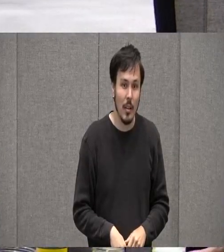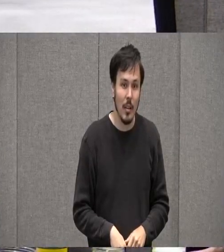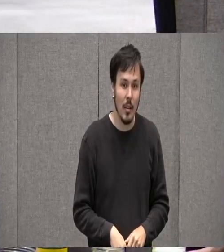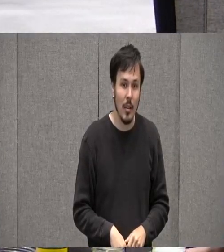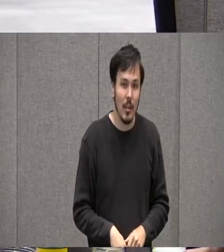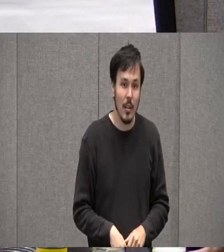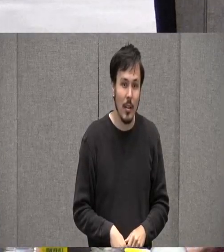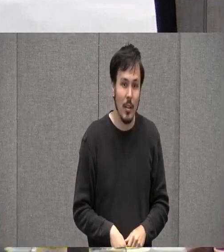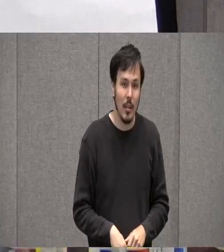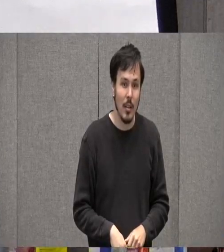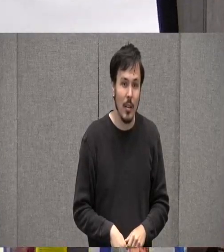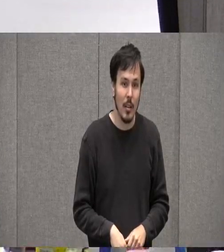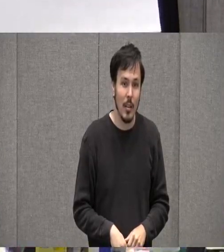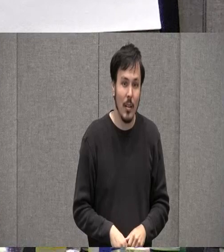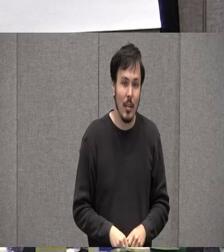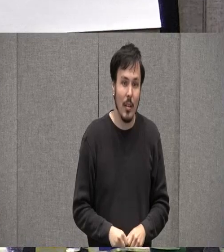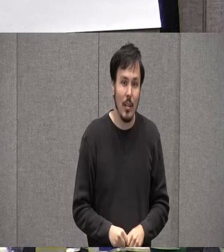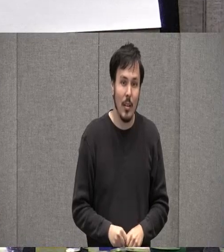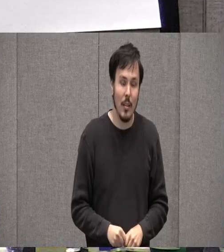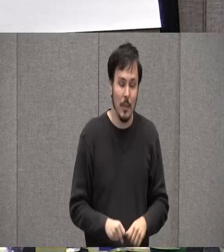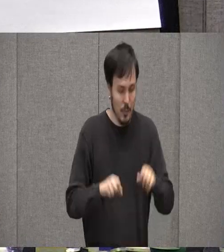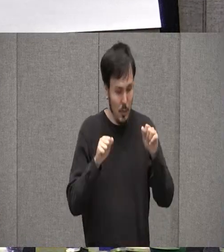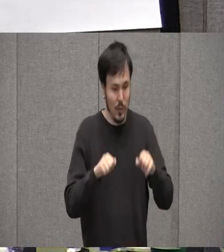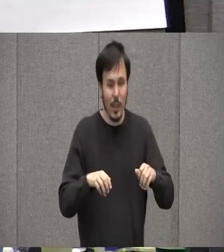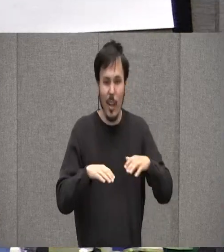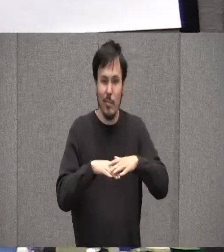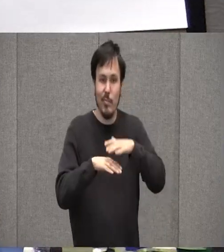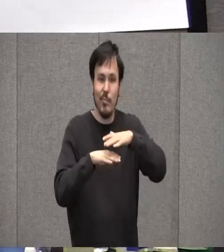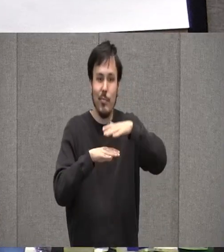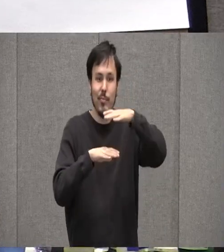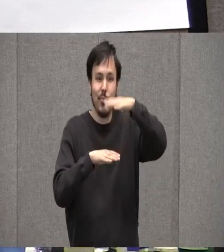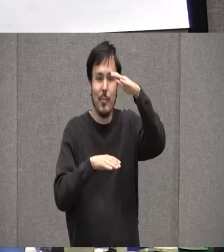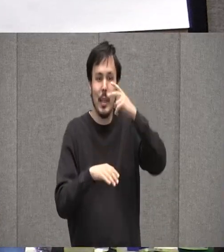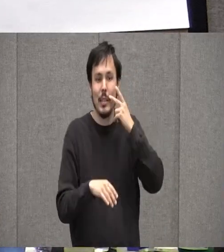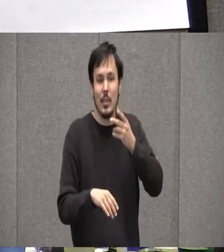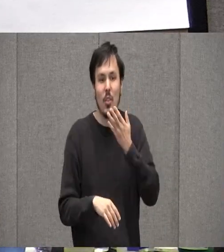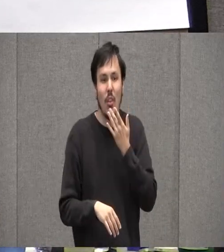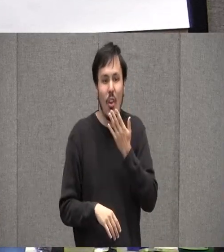(bubbles gurgling) [Ms Potter] And you could layer colors on top of colors and bubbles on top of bubbles.